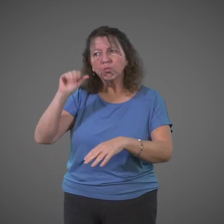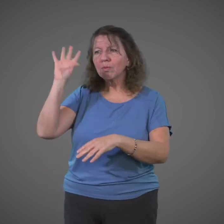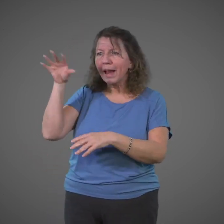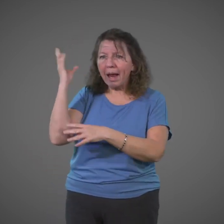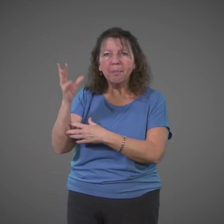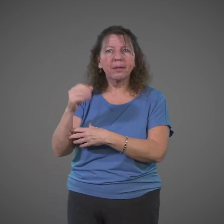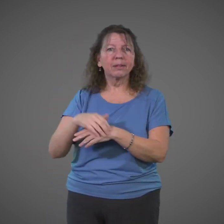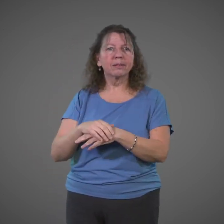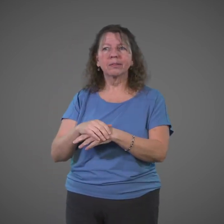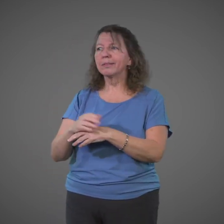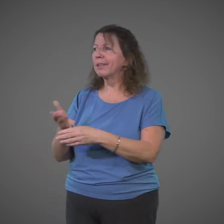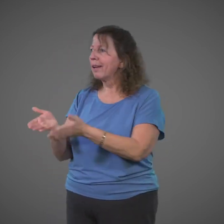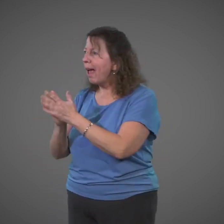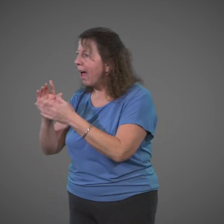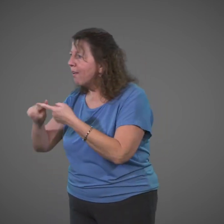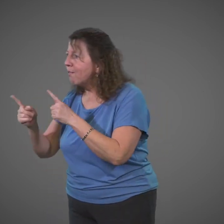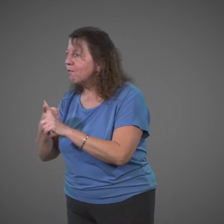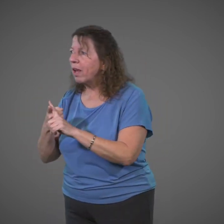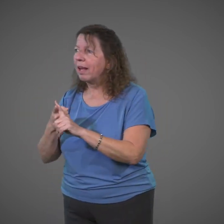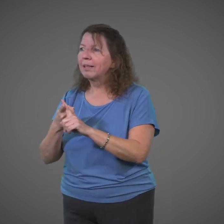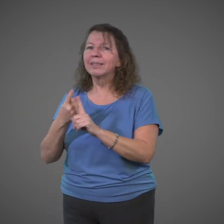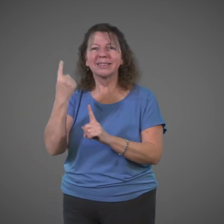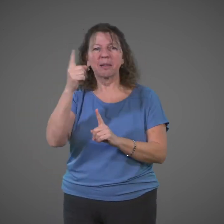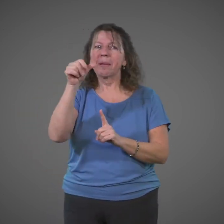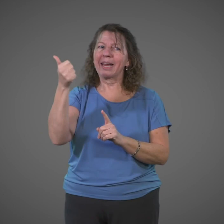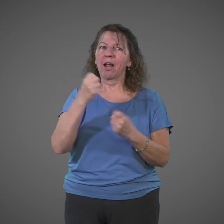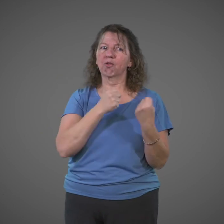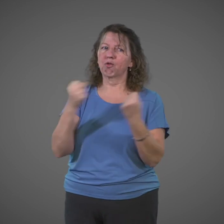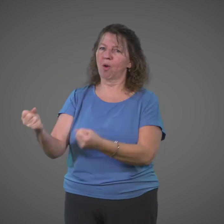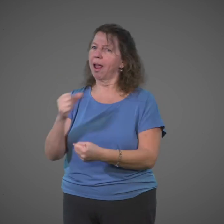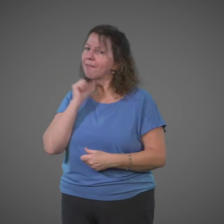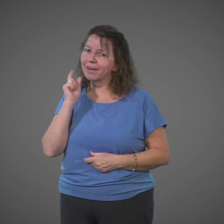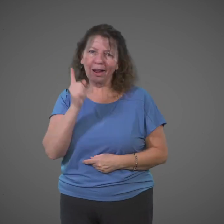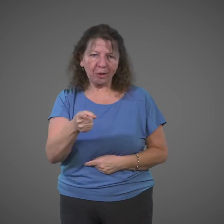Call 911 and wait for an ambulance, or ask a friend to take you.